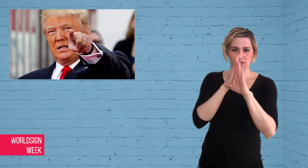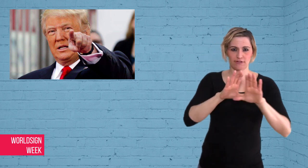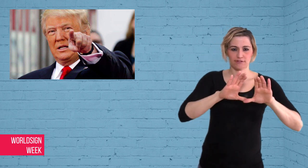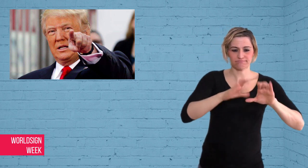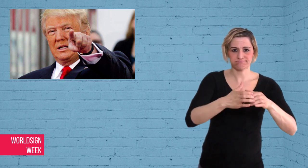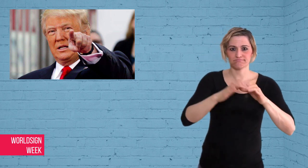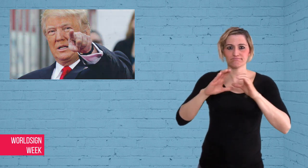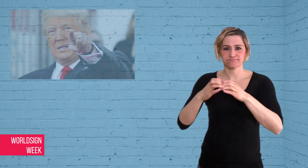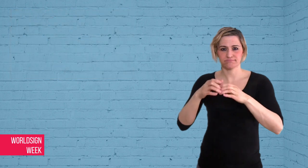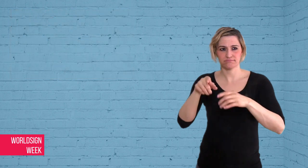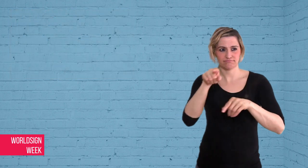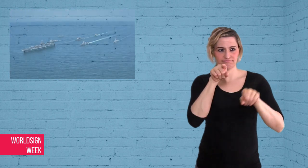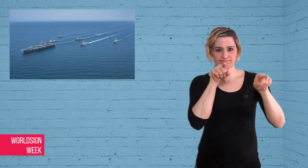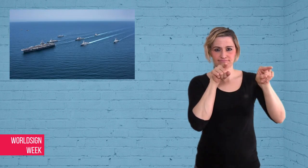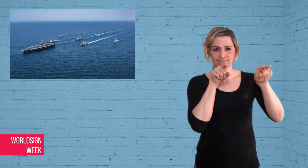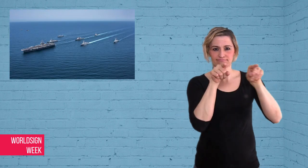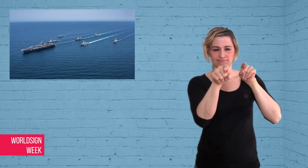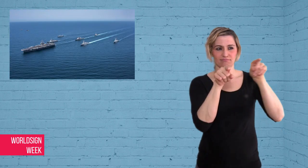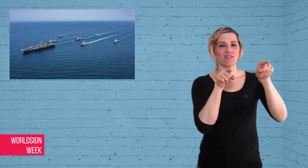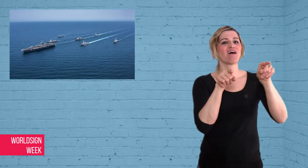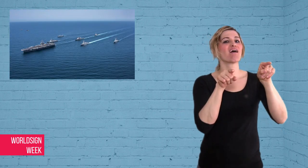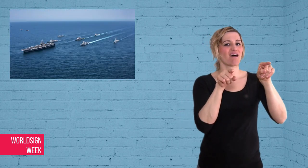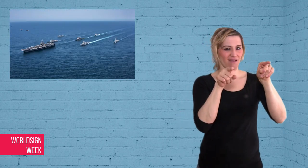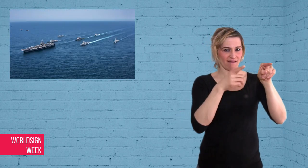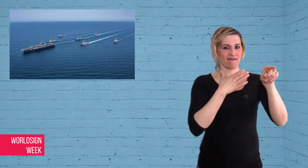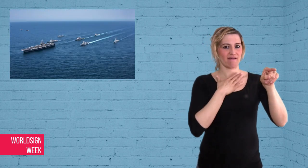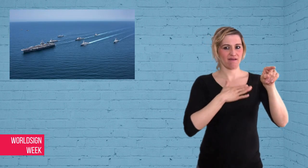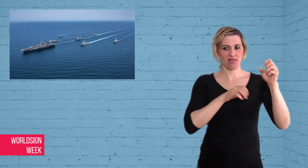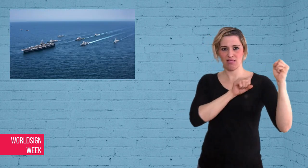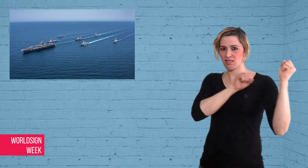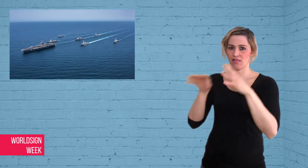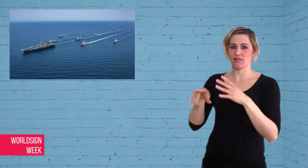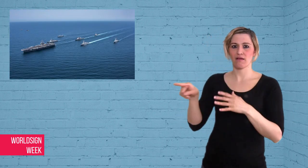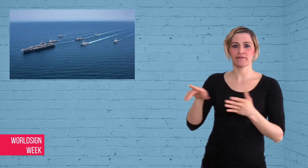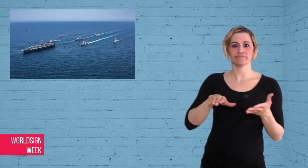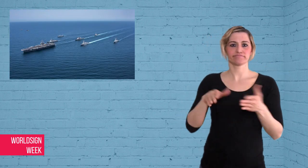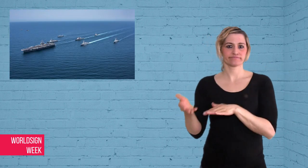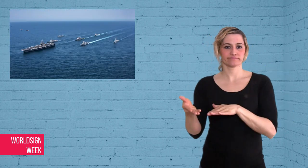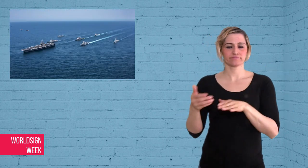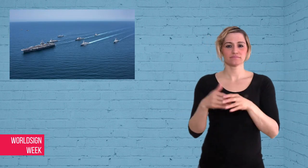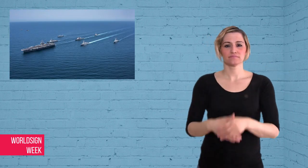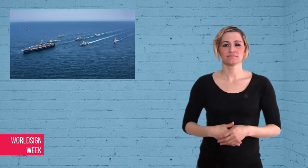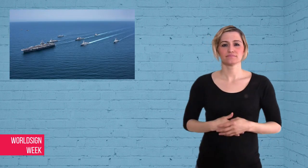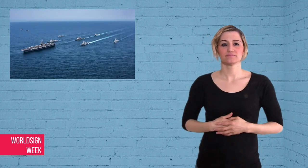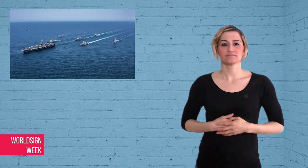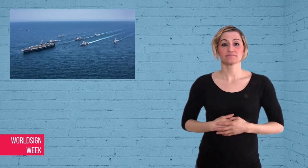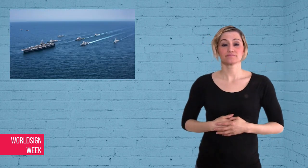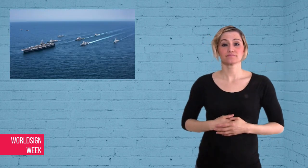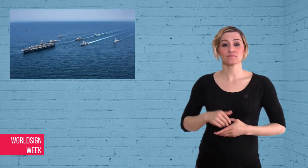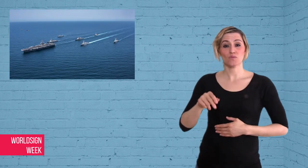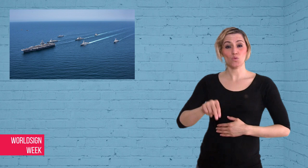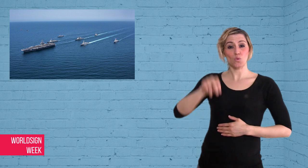In a statement released by North Korea’s